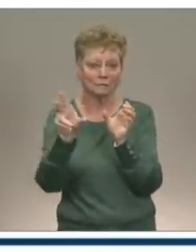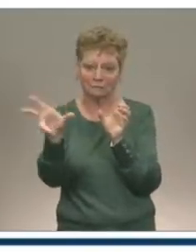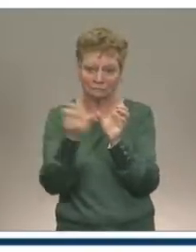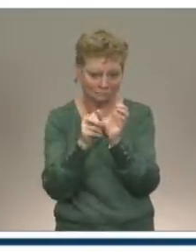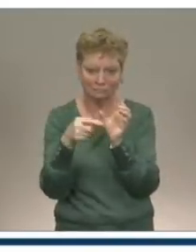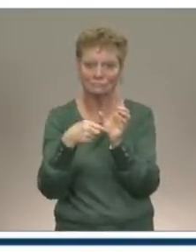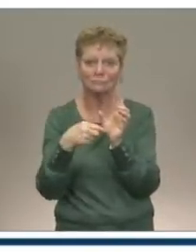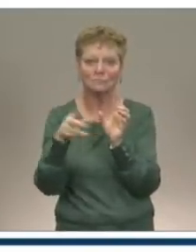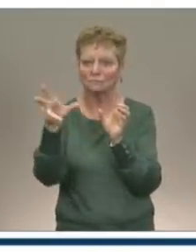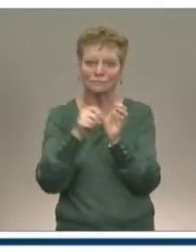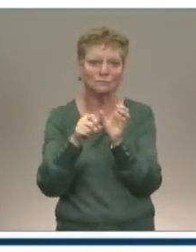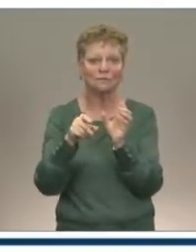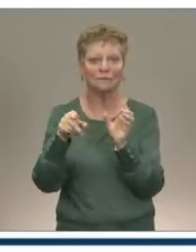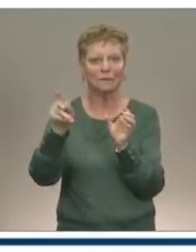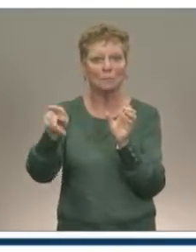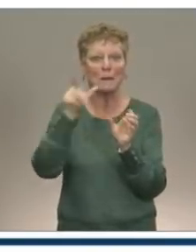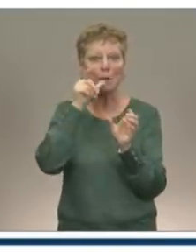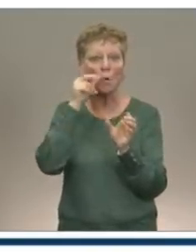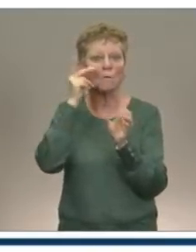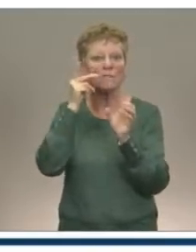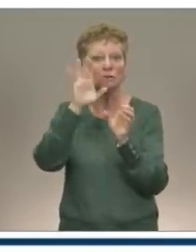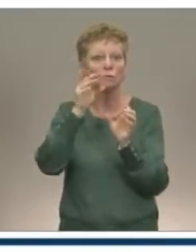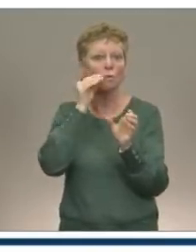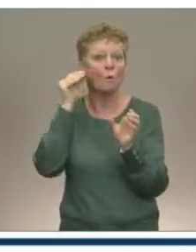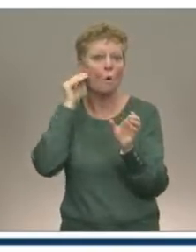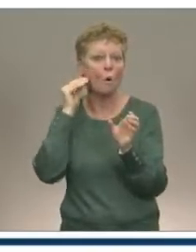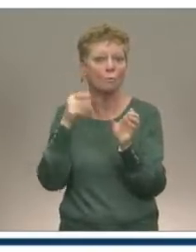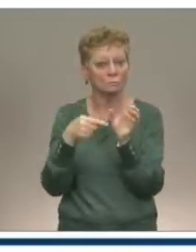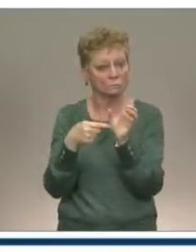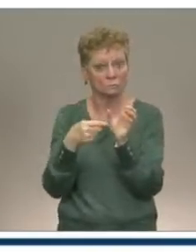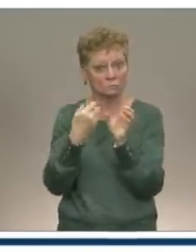25 or less guests that are coming to see you if you want to make sure that you're you're around